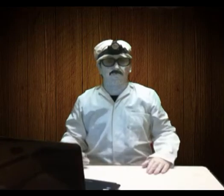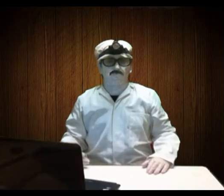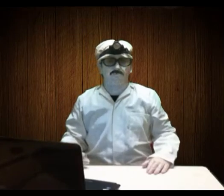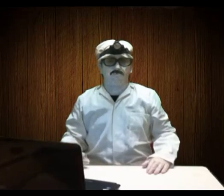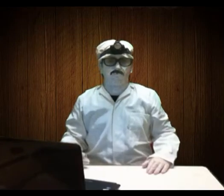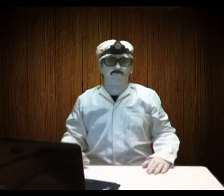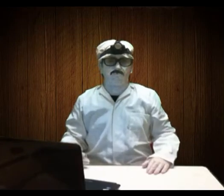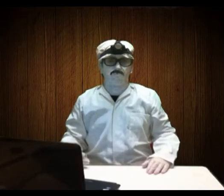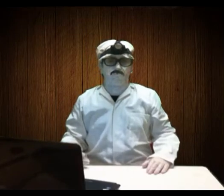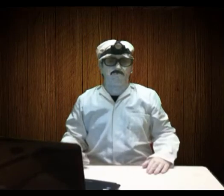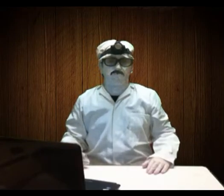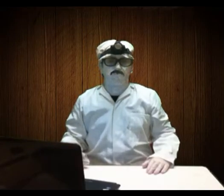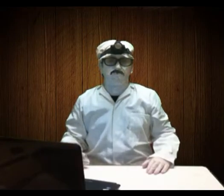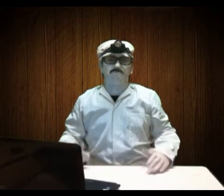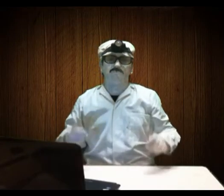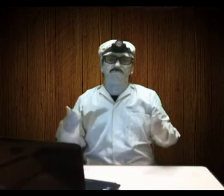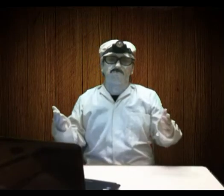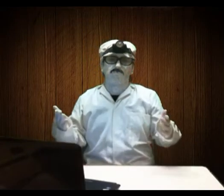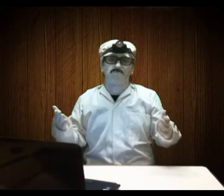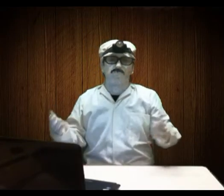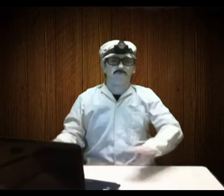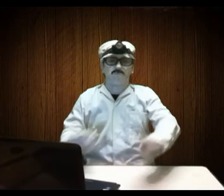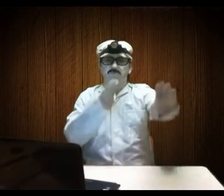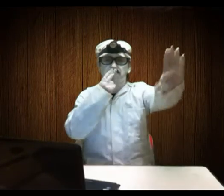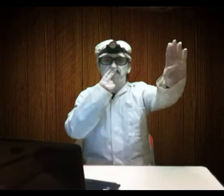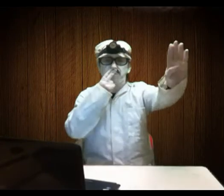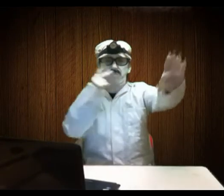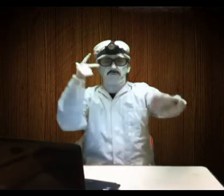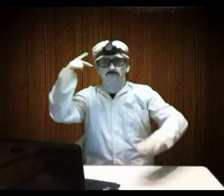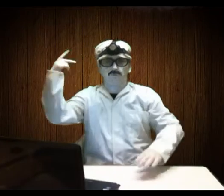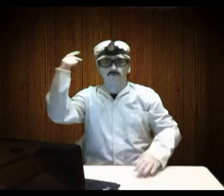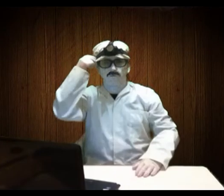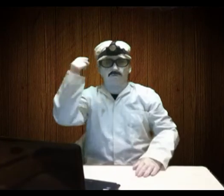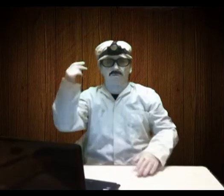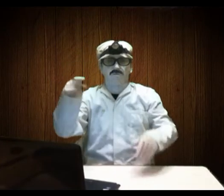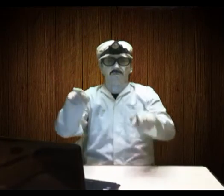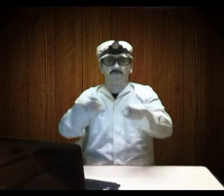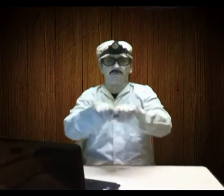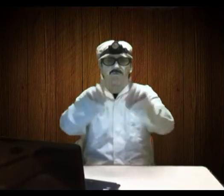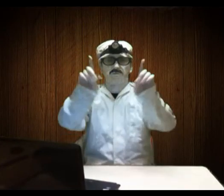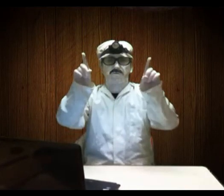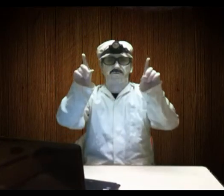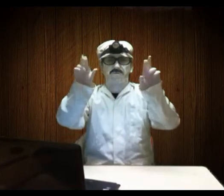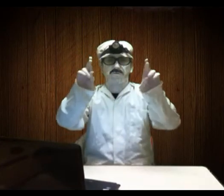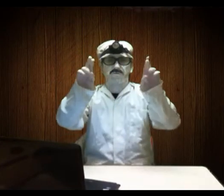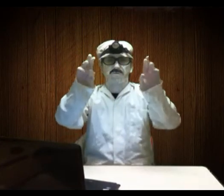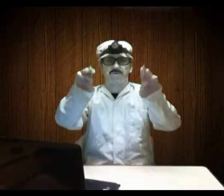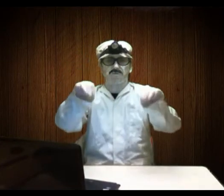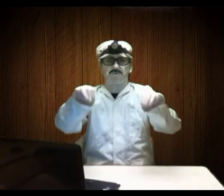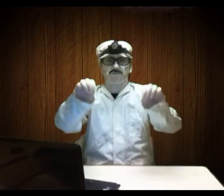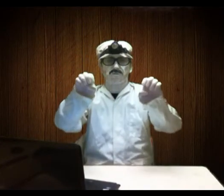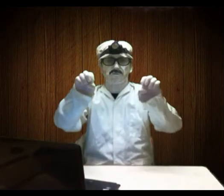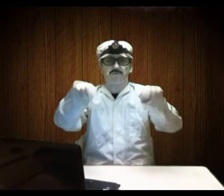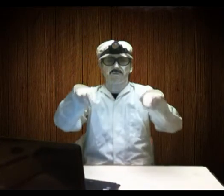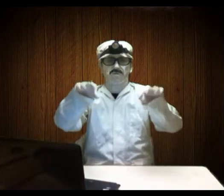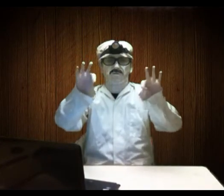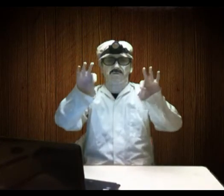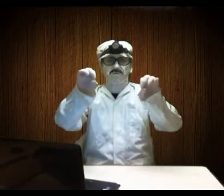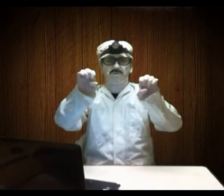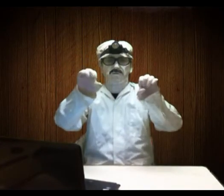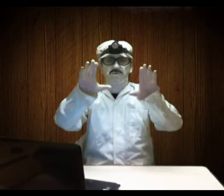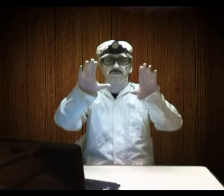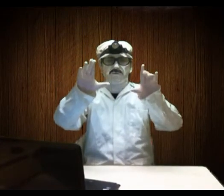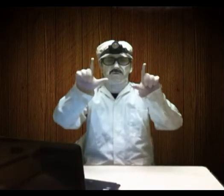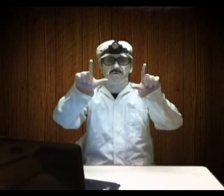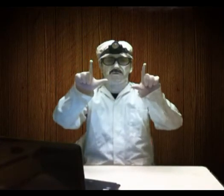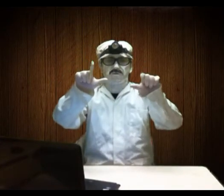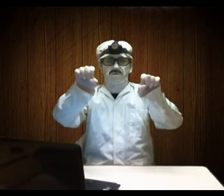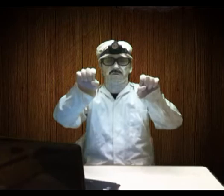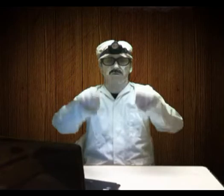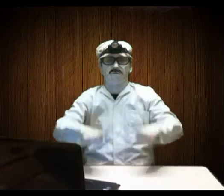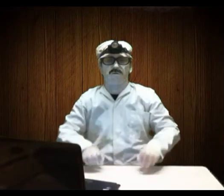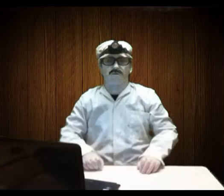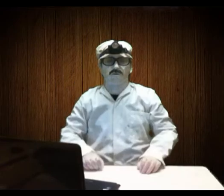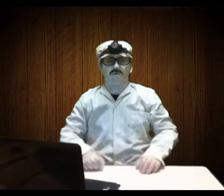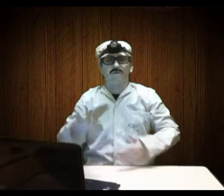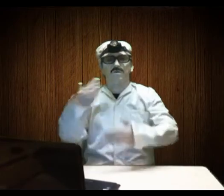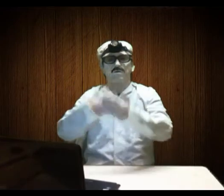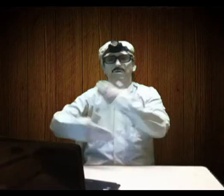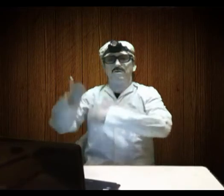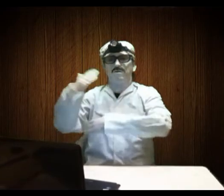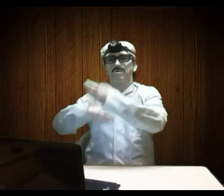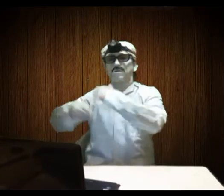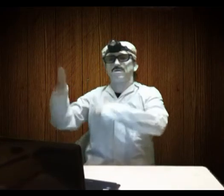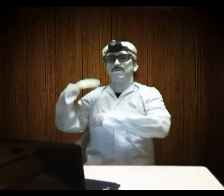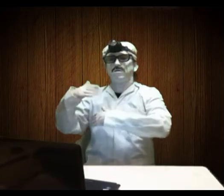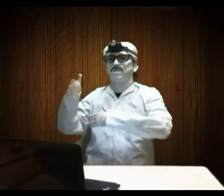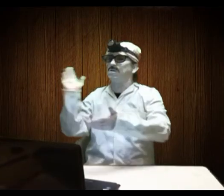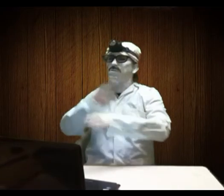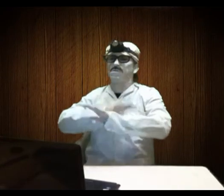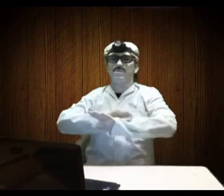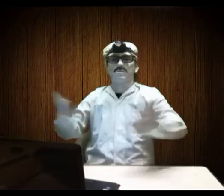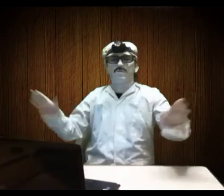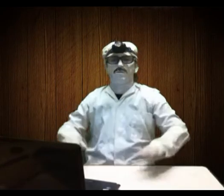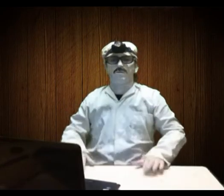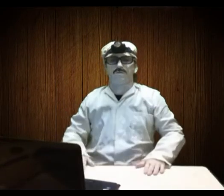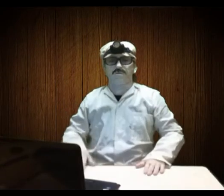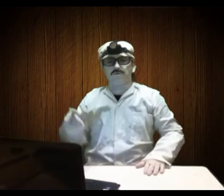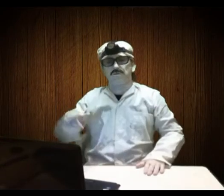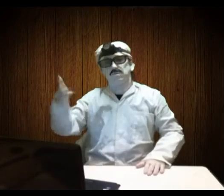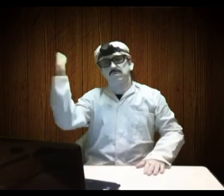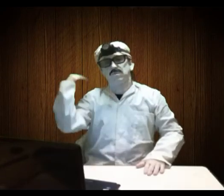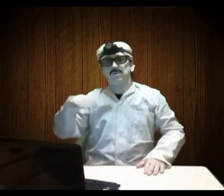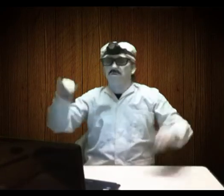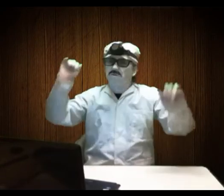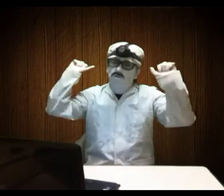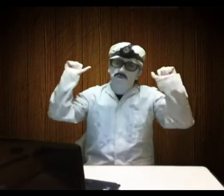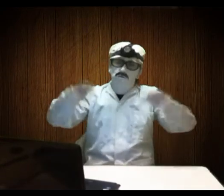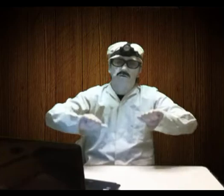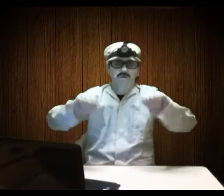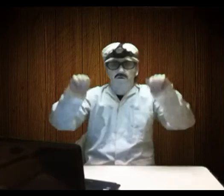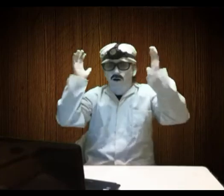While Nazi psychiatrists like Dr.Mengele are seen as figures from a bygone age famous for many horrific practices in places like Auswitz